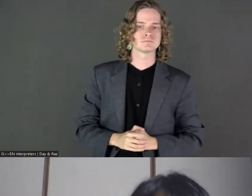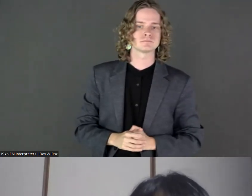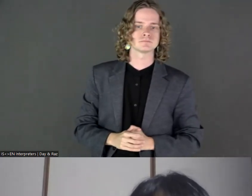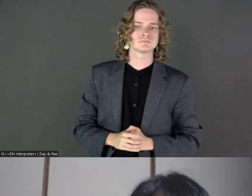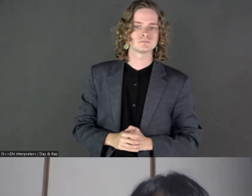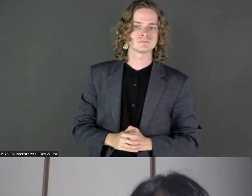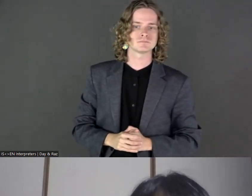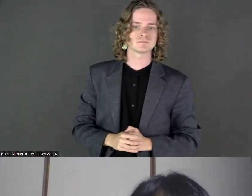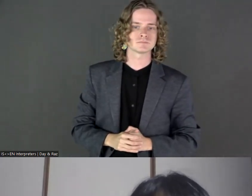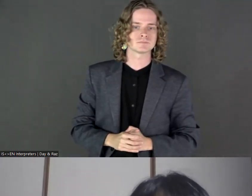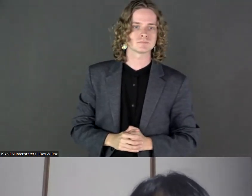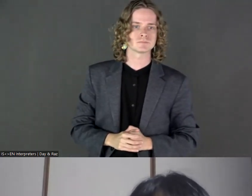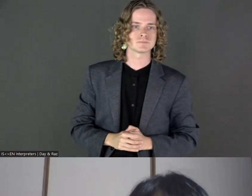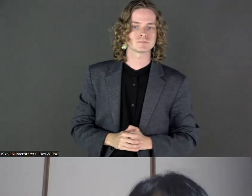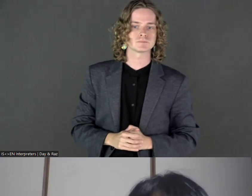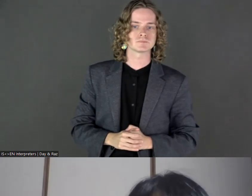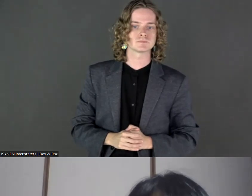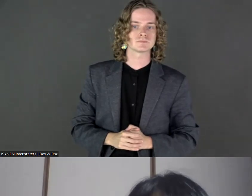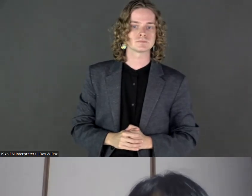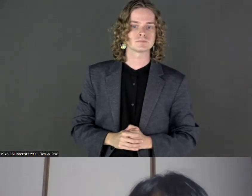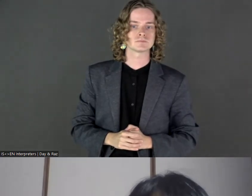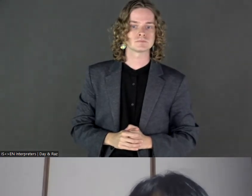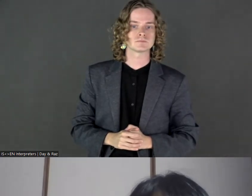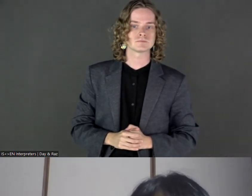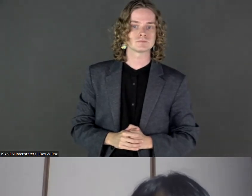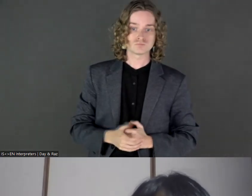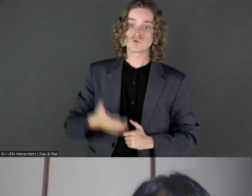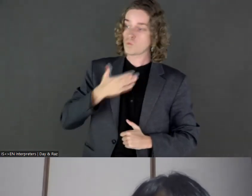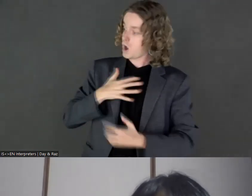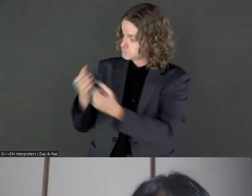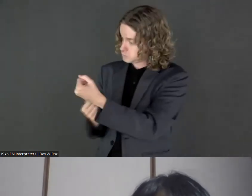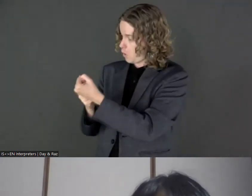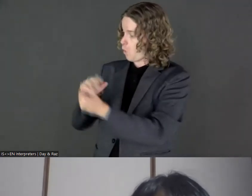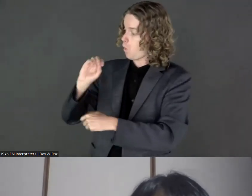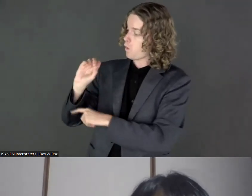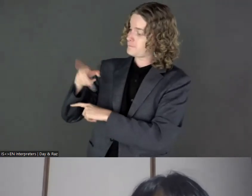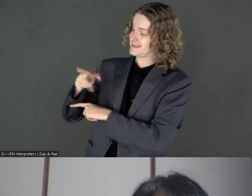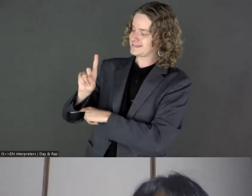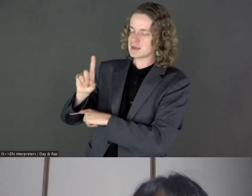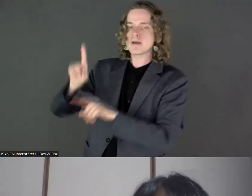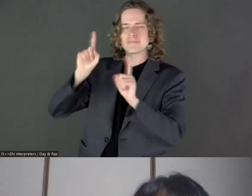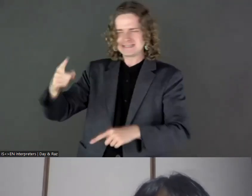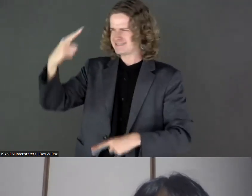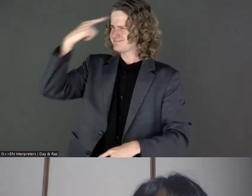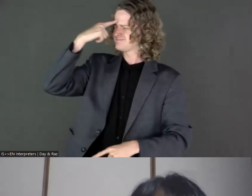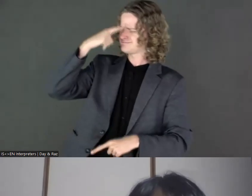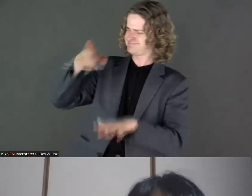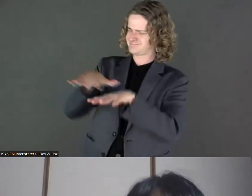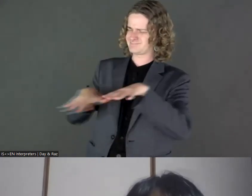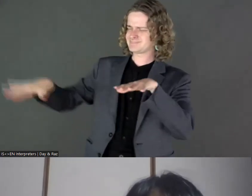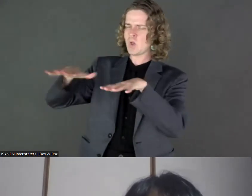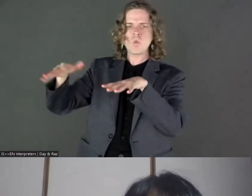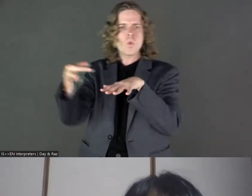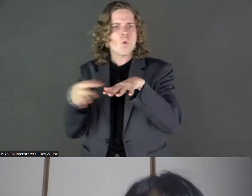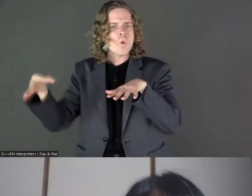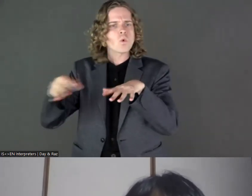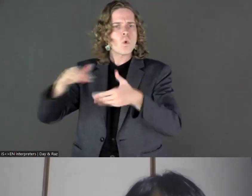the capacity of the local organizations when working with persons with disabilities because